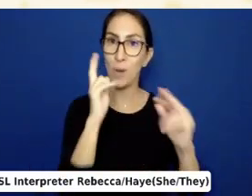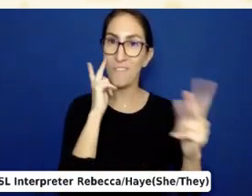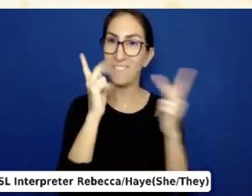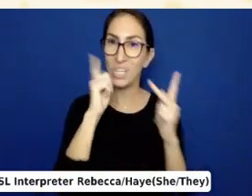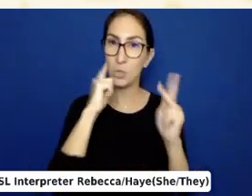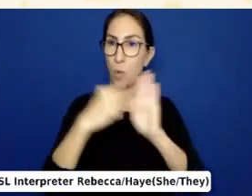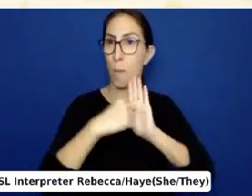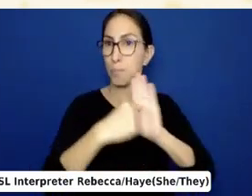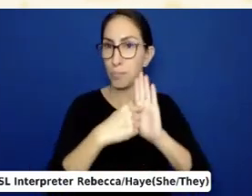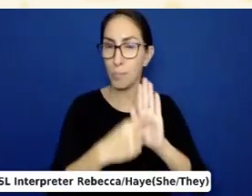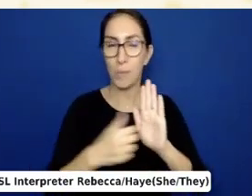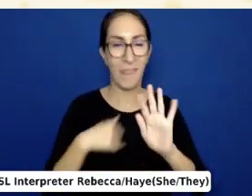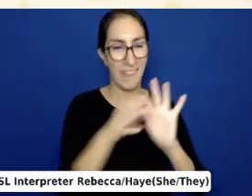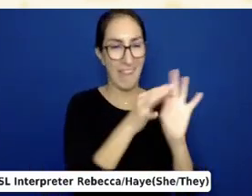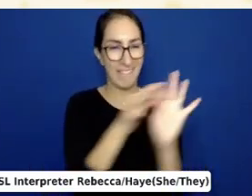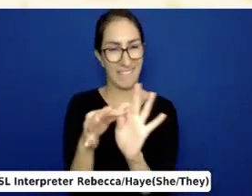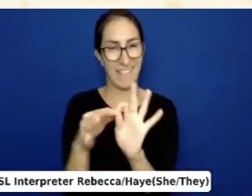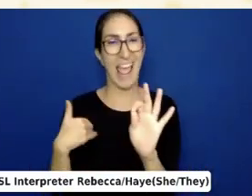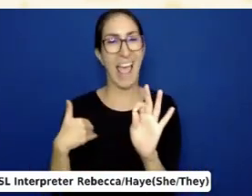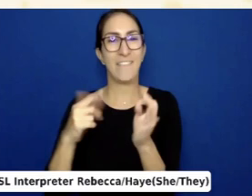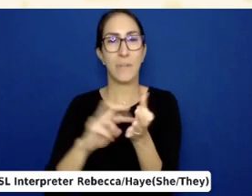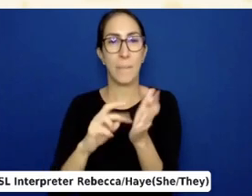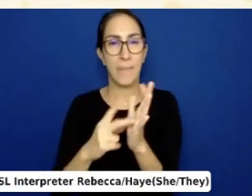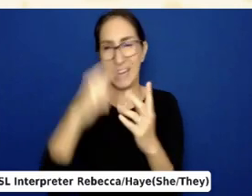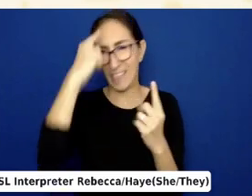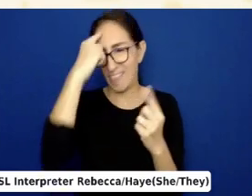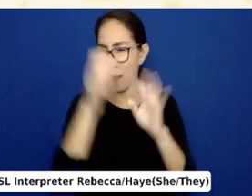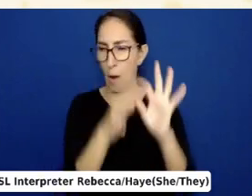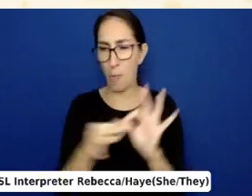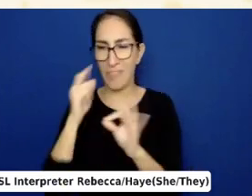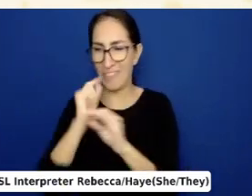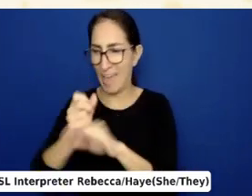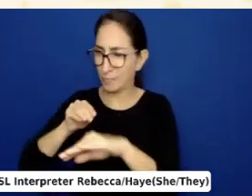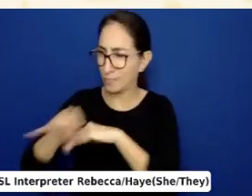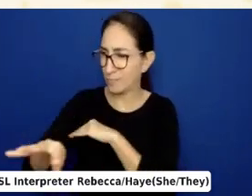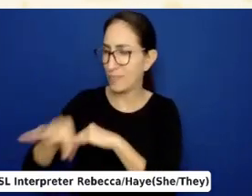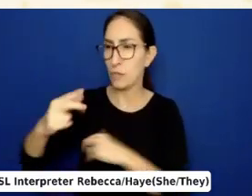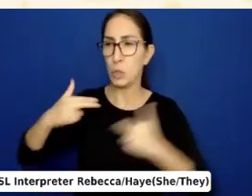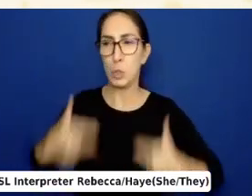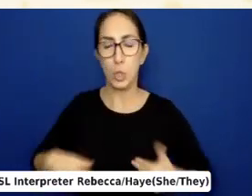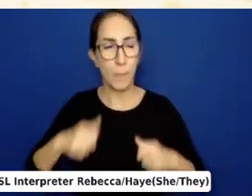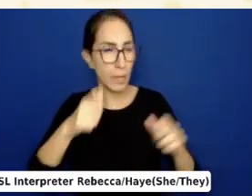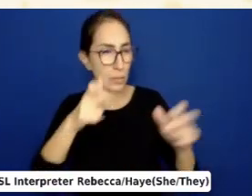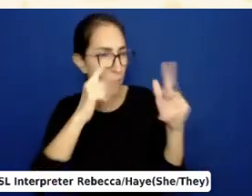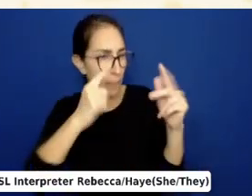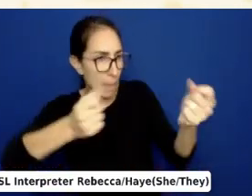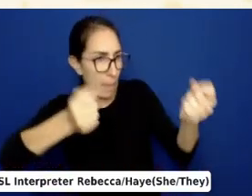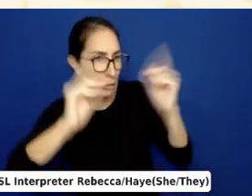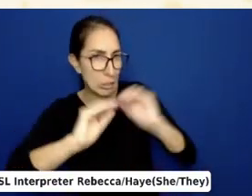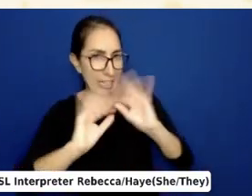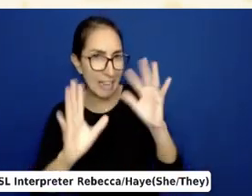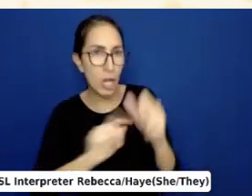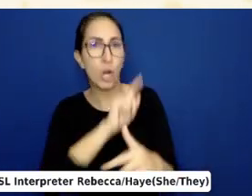Always try to humanize the visualization as much as possible. Consider the different disabilities